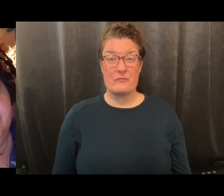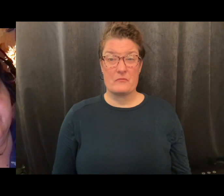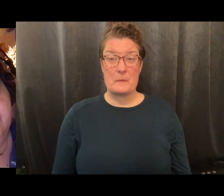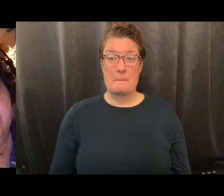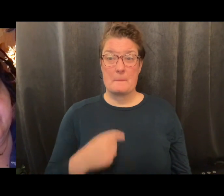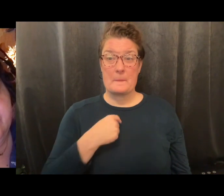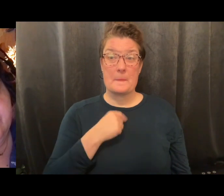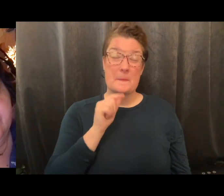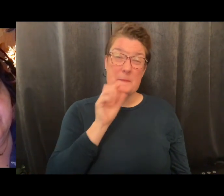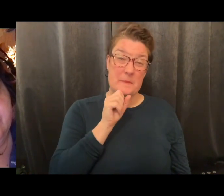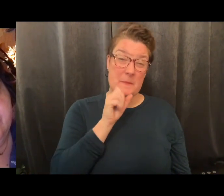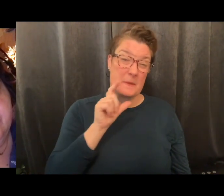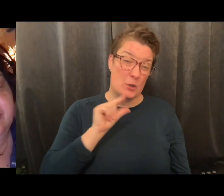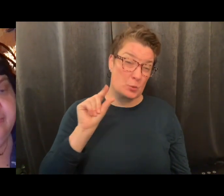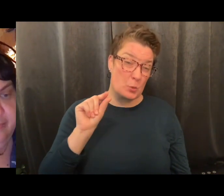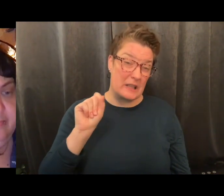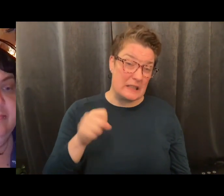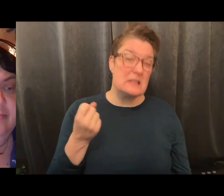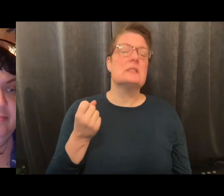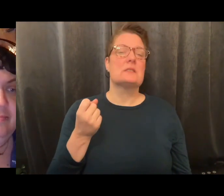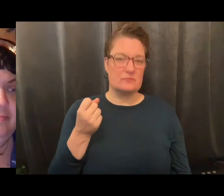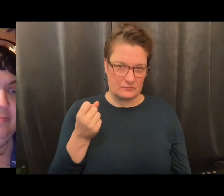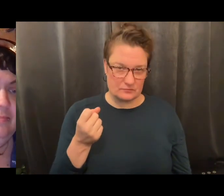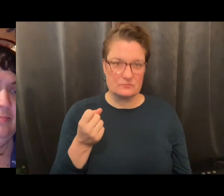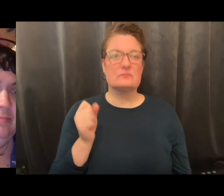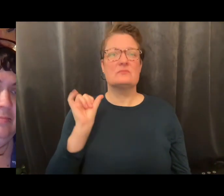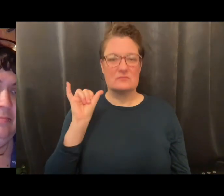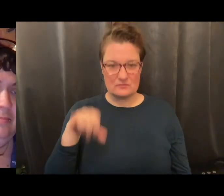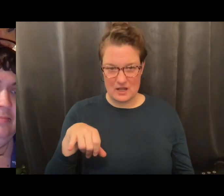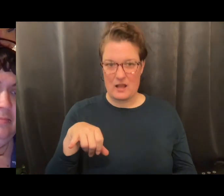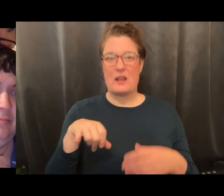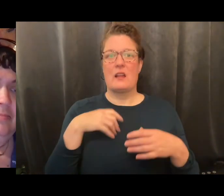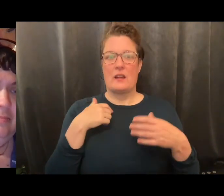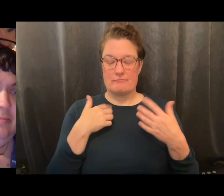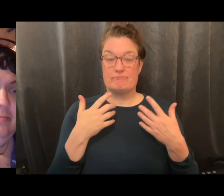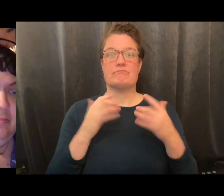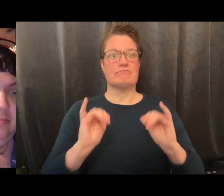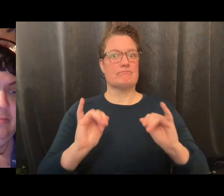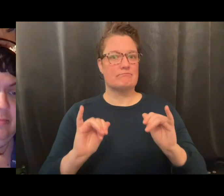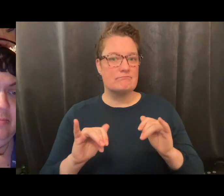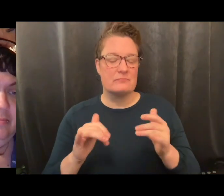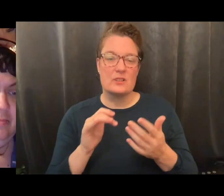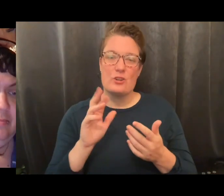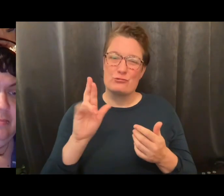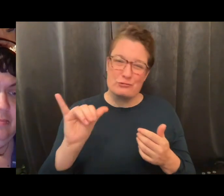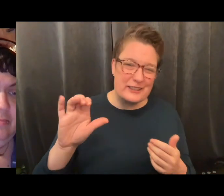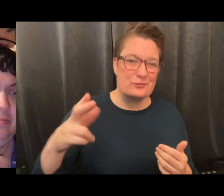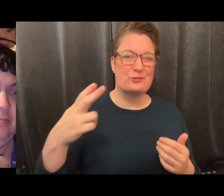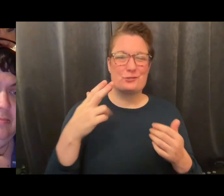there was a really rich community in terms of, um, like, uh, Jews from